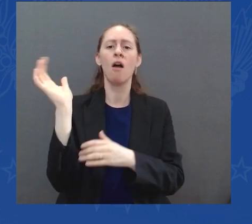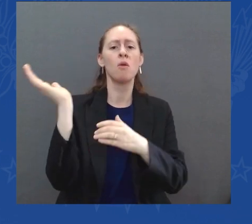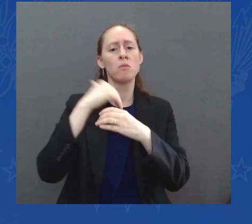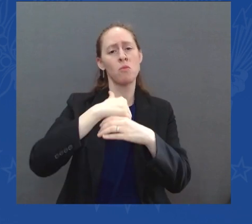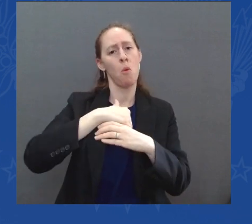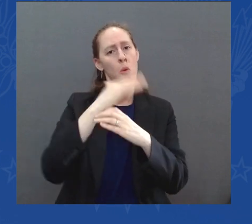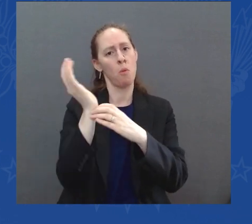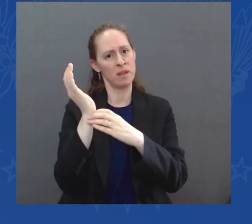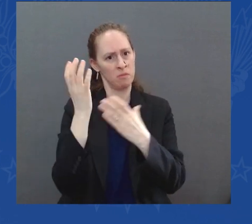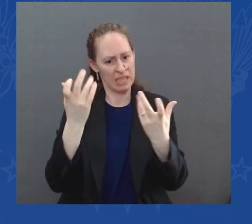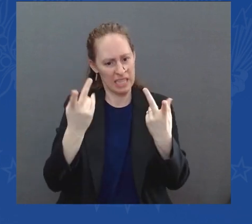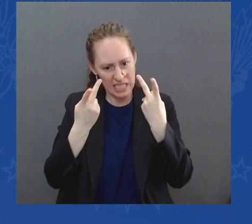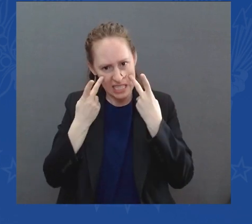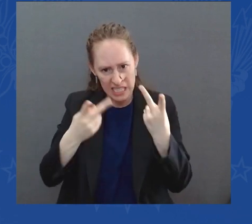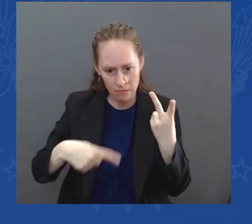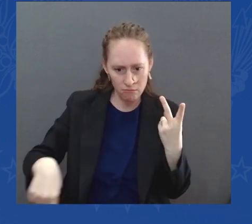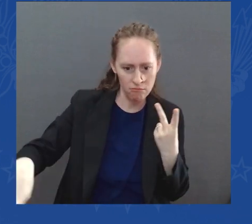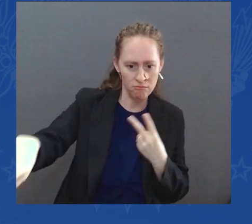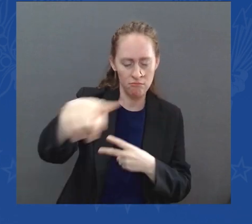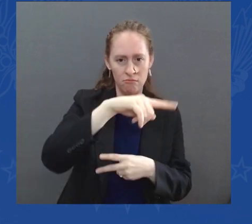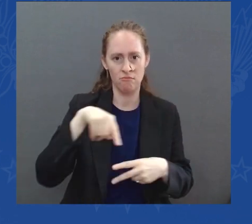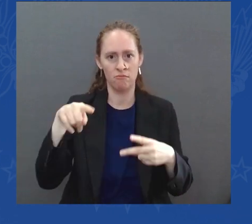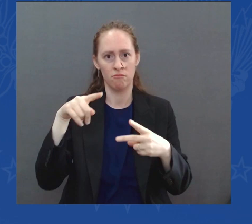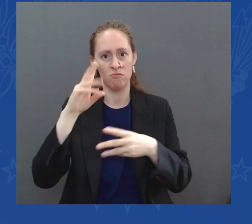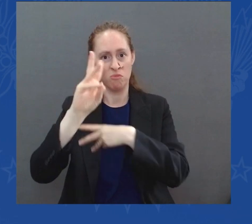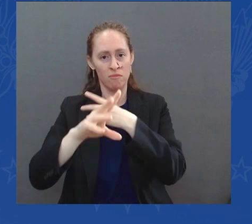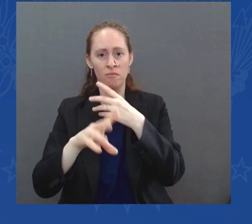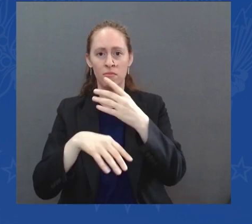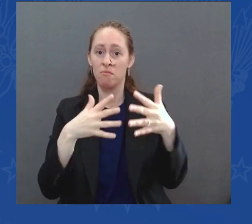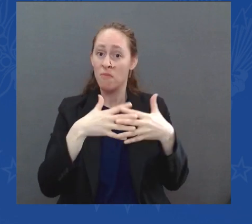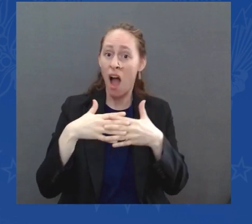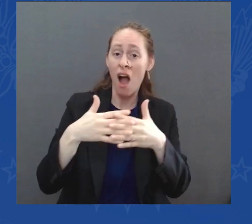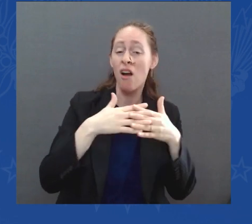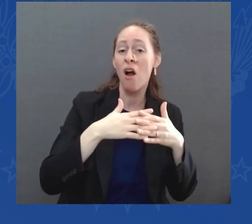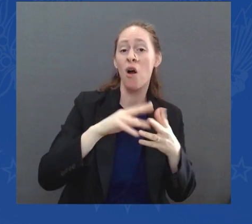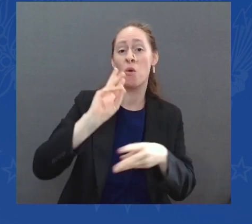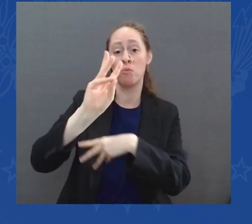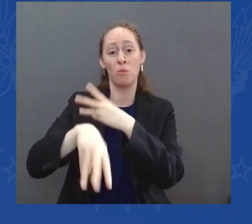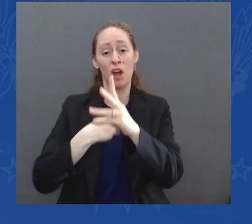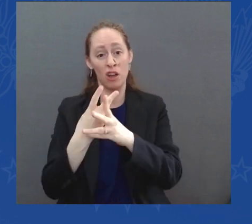Emmett Till was born nearly 40 years ago after the first antilynching law was introduced.